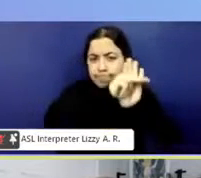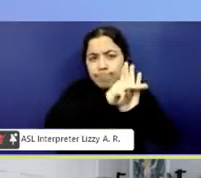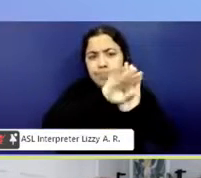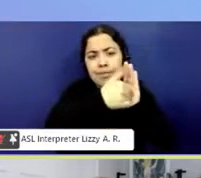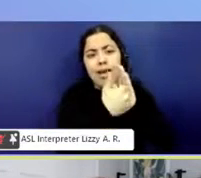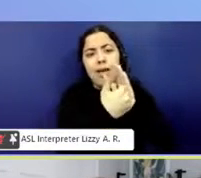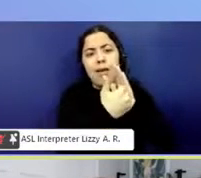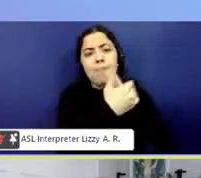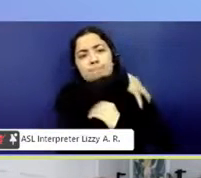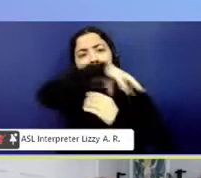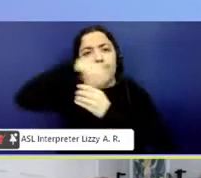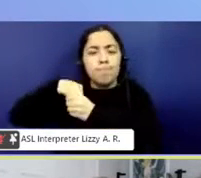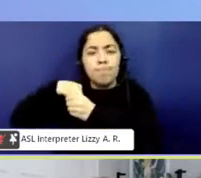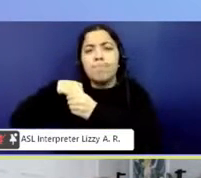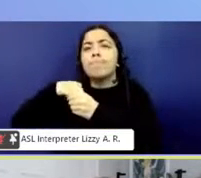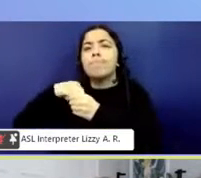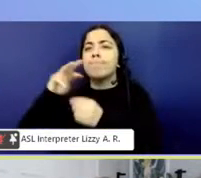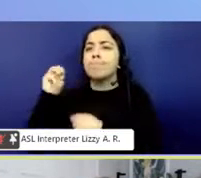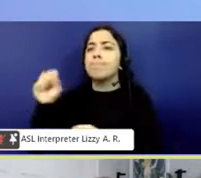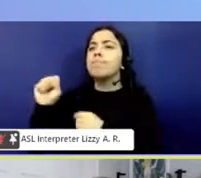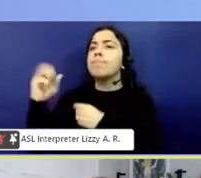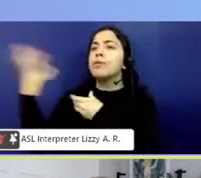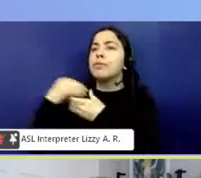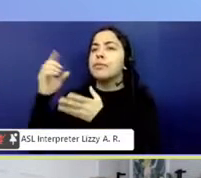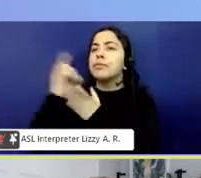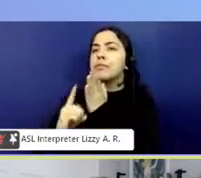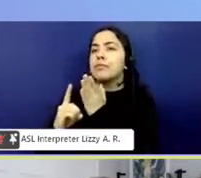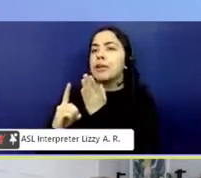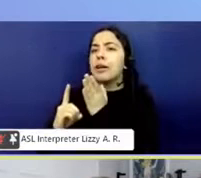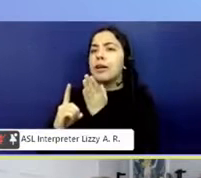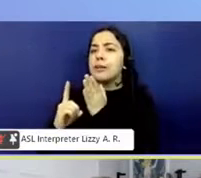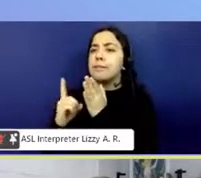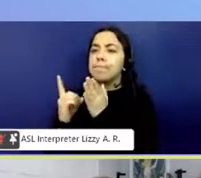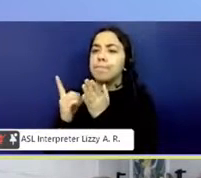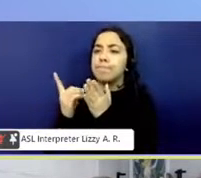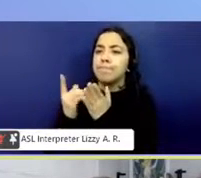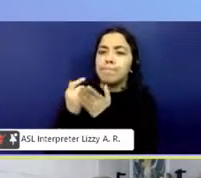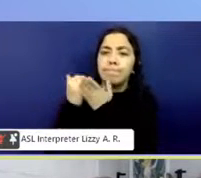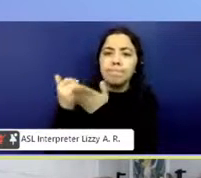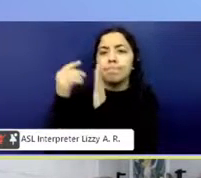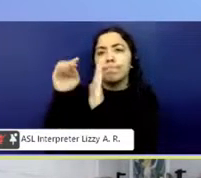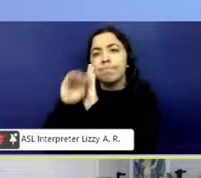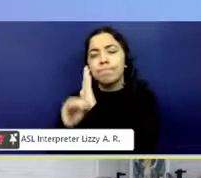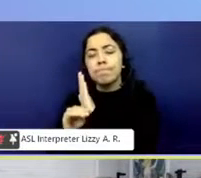Microsoft inclusive design toolkit we'll also discuss the cognitive exclusion guidelines